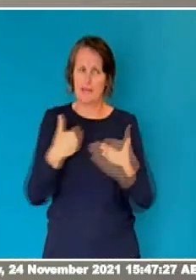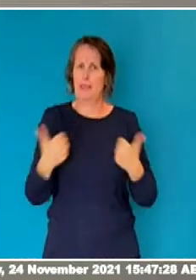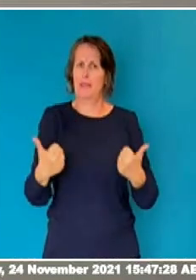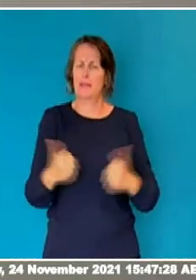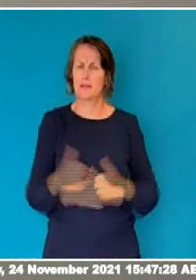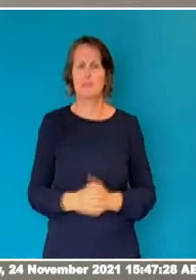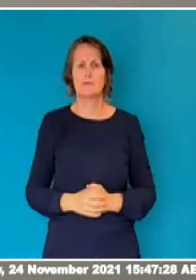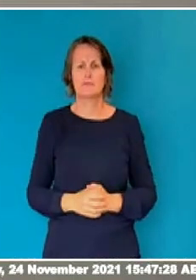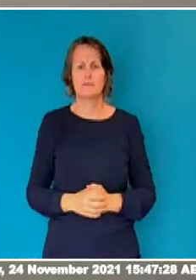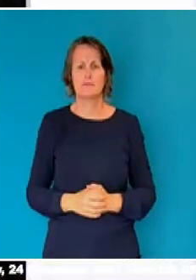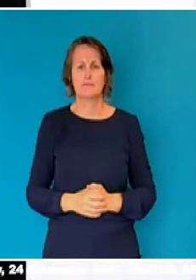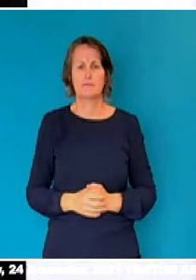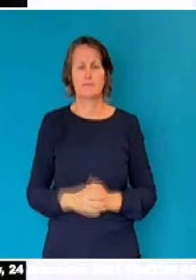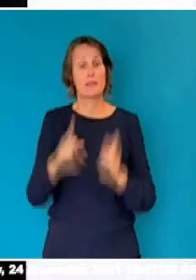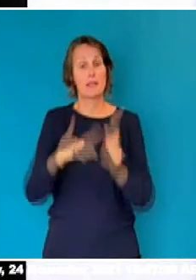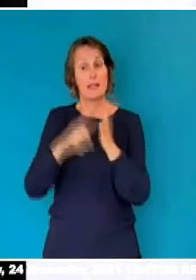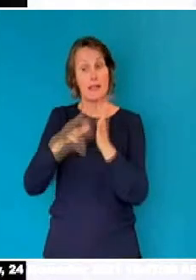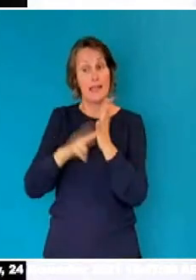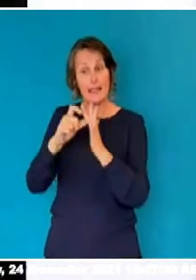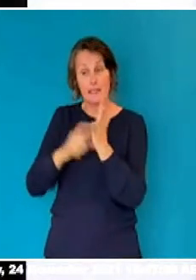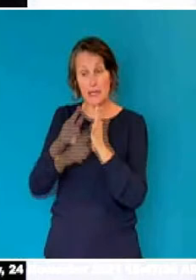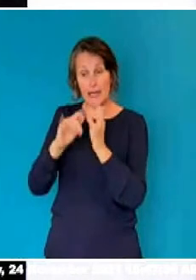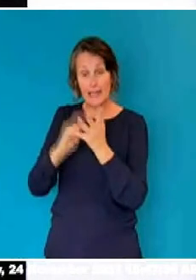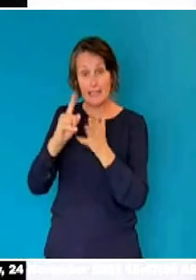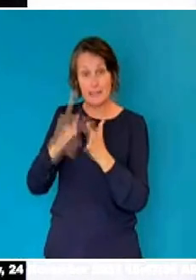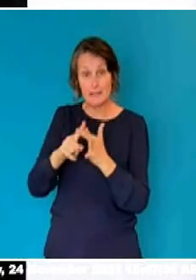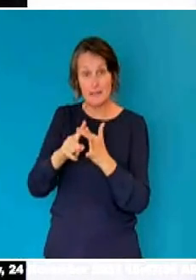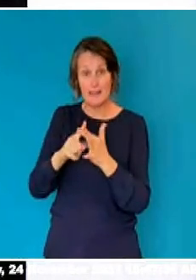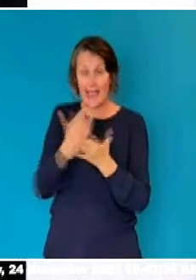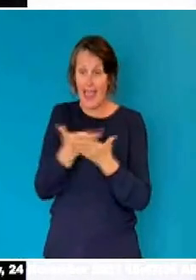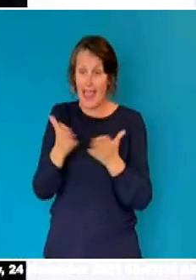primary duty of care in respect of employees with disability?